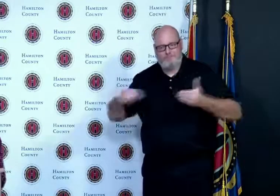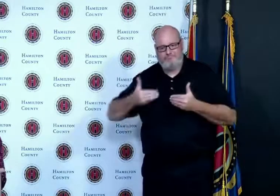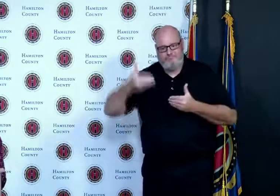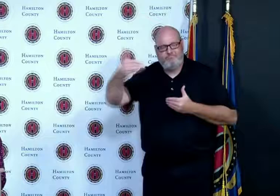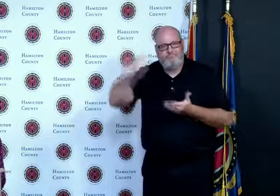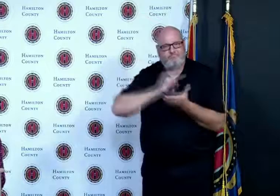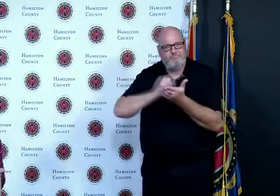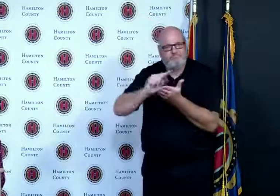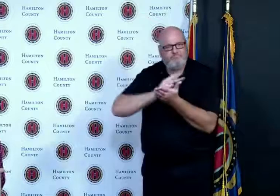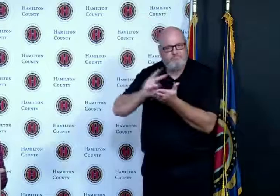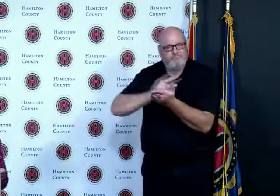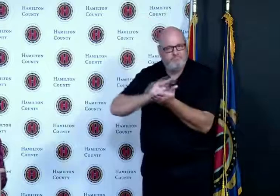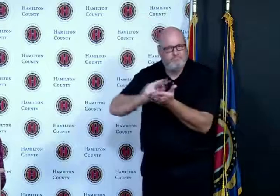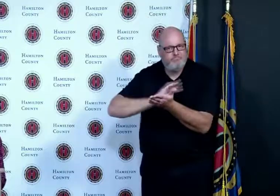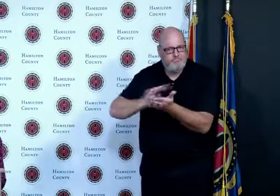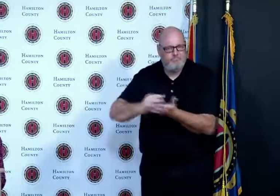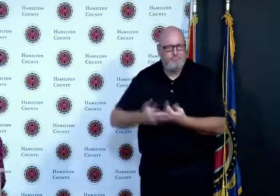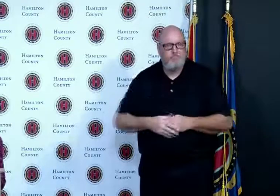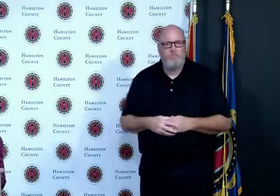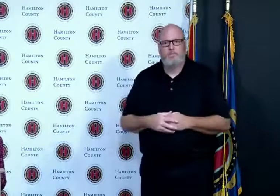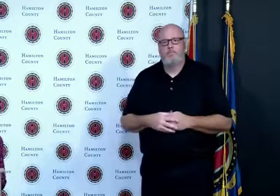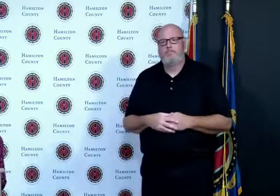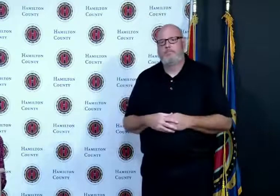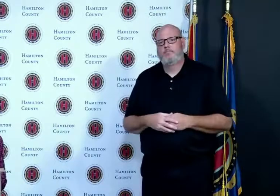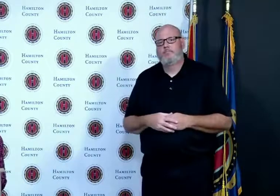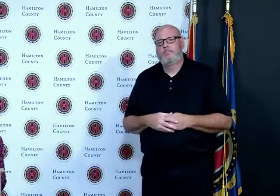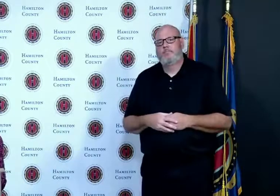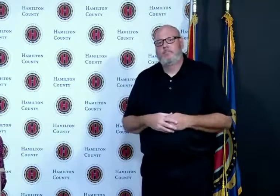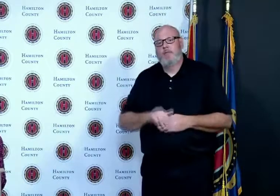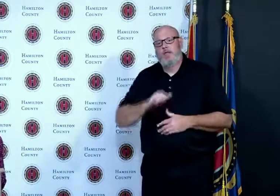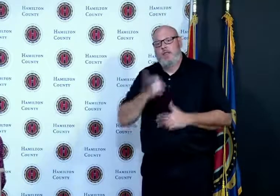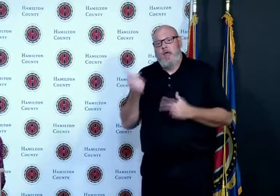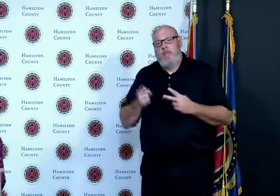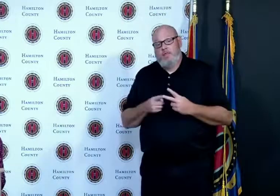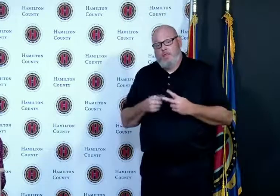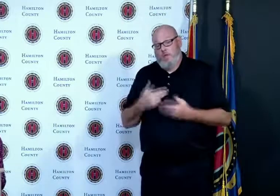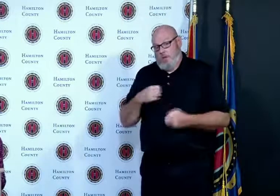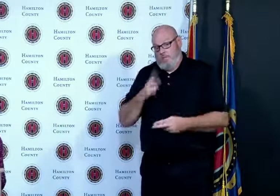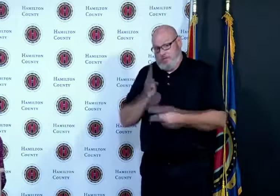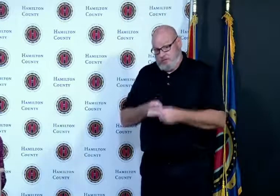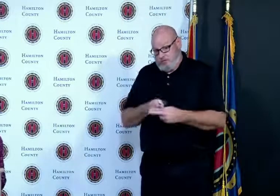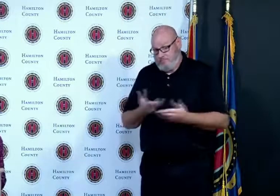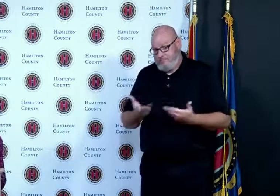bring that make sure you see it the other thing is that when it comes to distributing vaccine